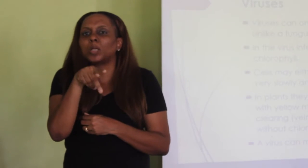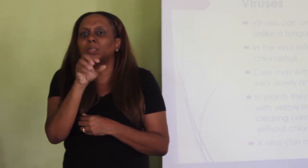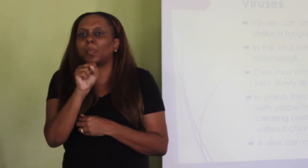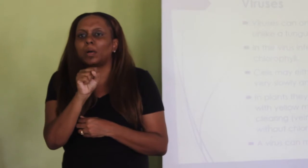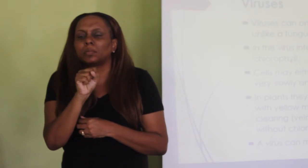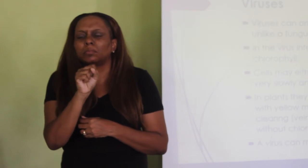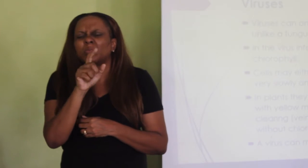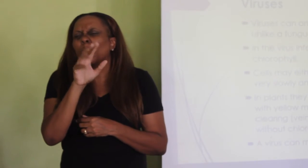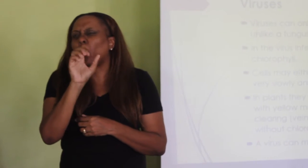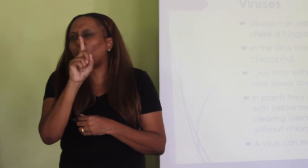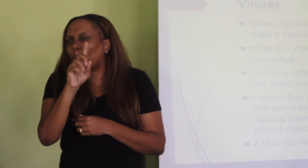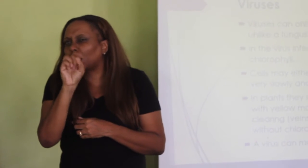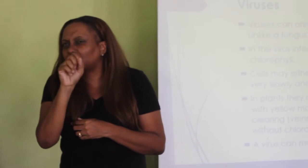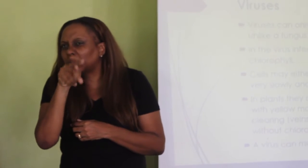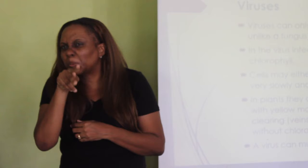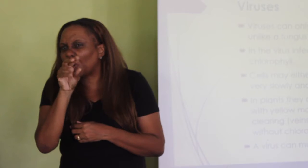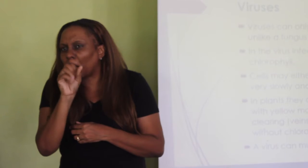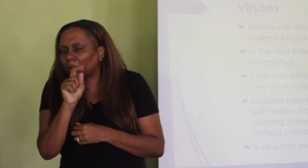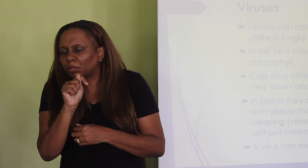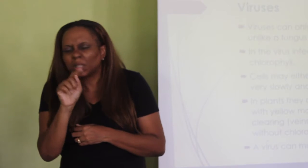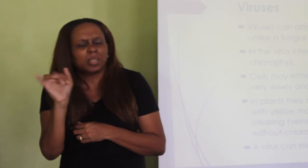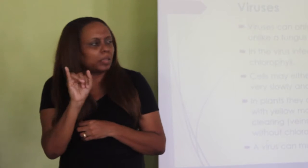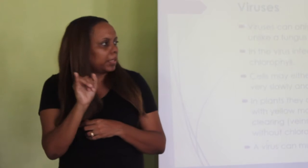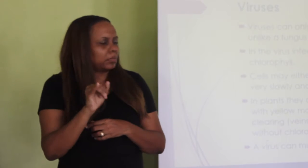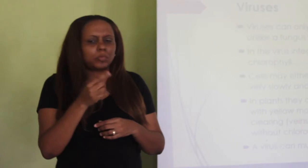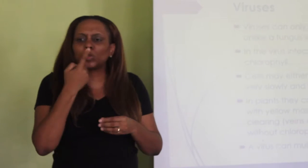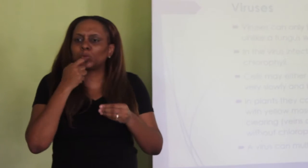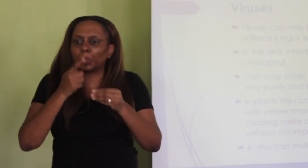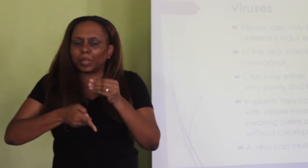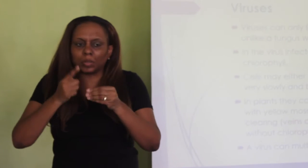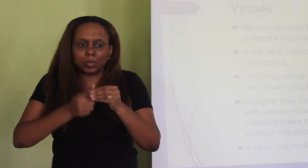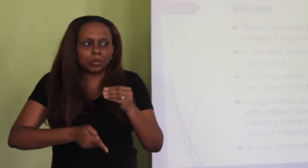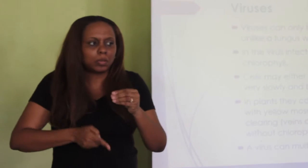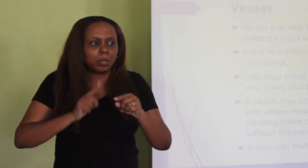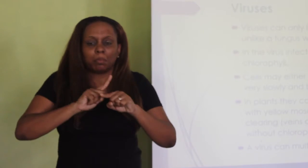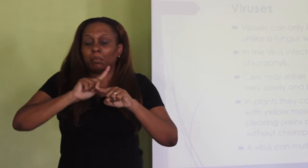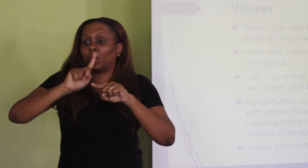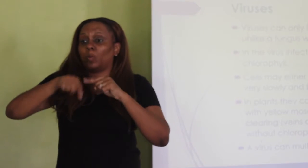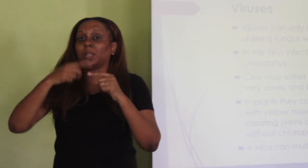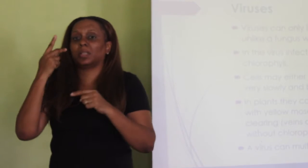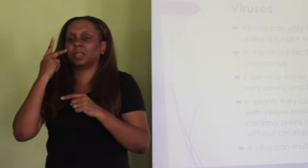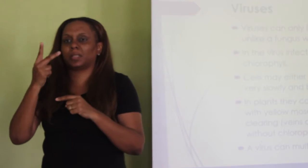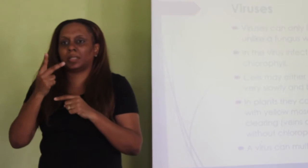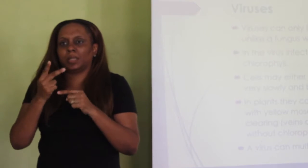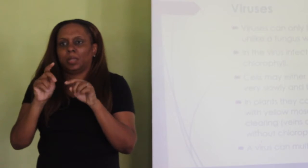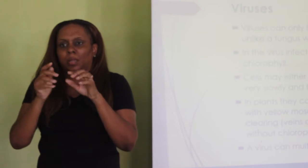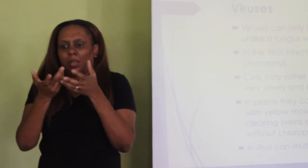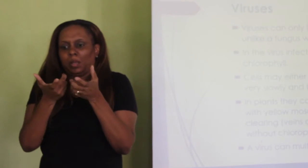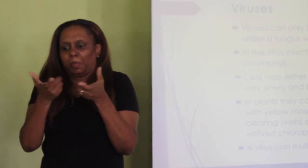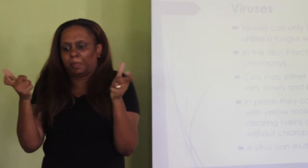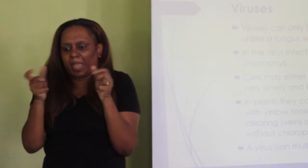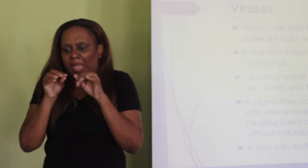we just saw right but um when you have a nutrient deficiency in your uniform around the vein as we